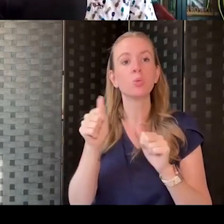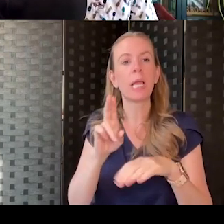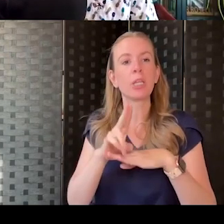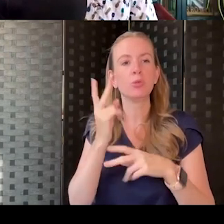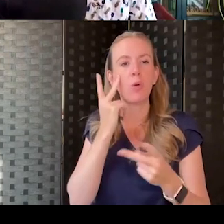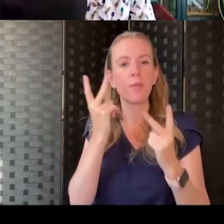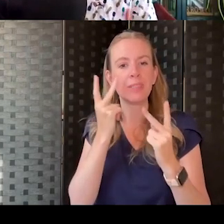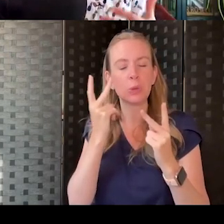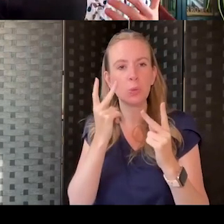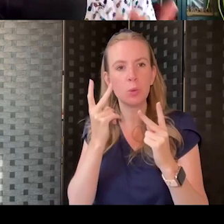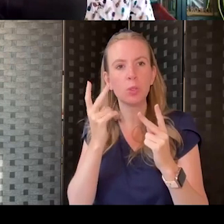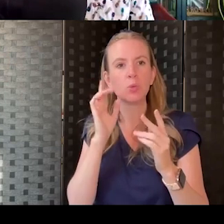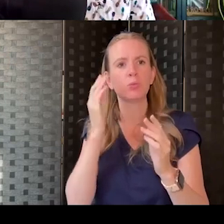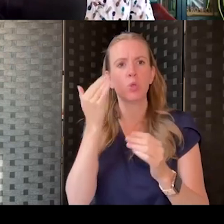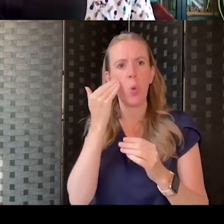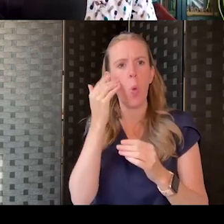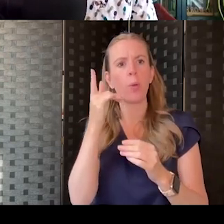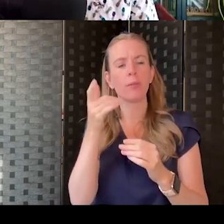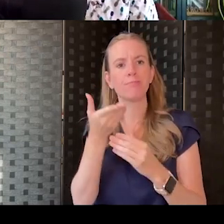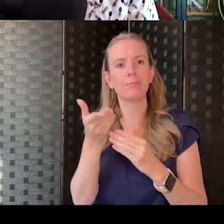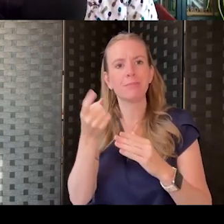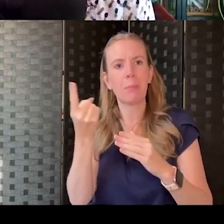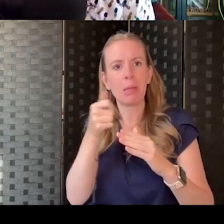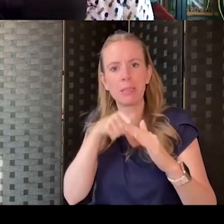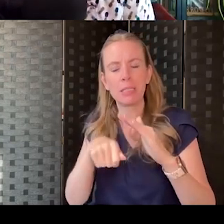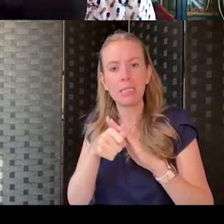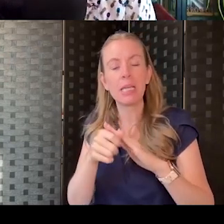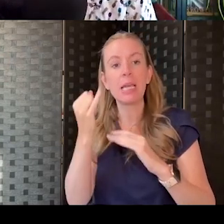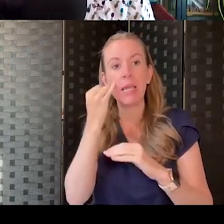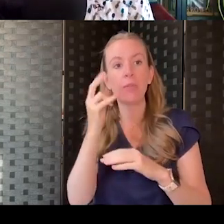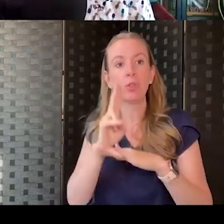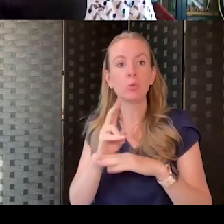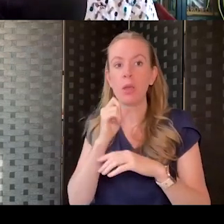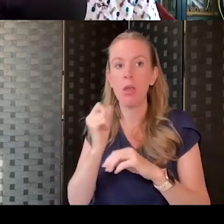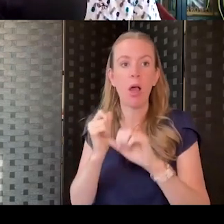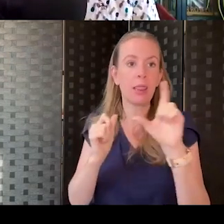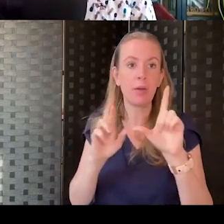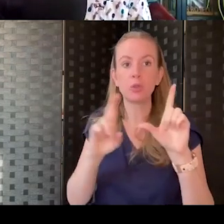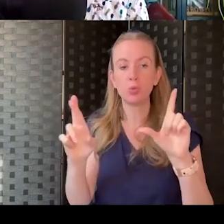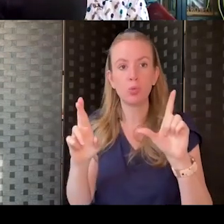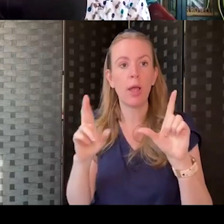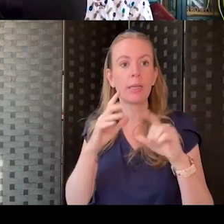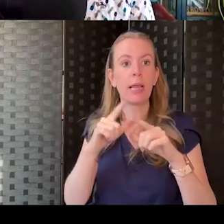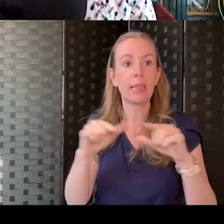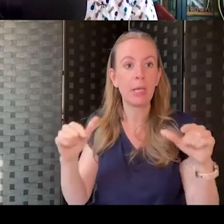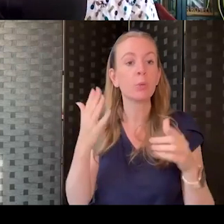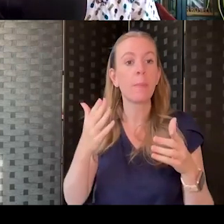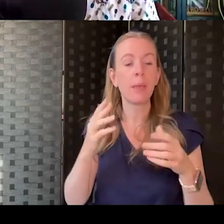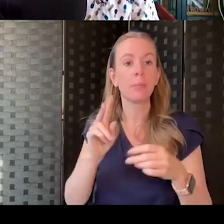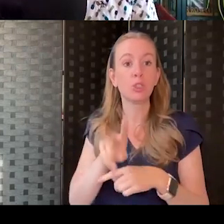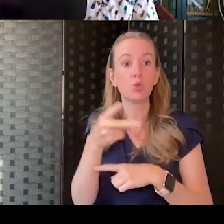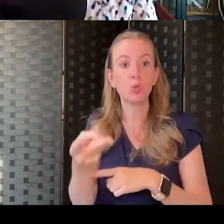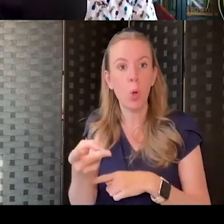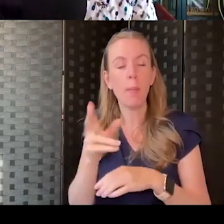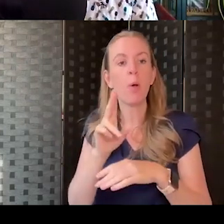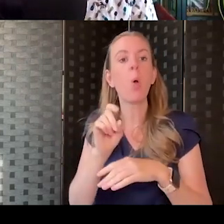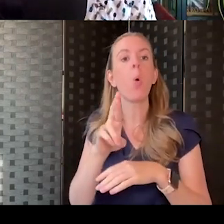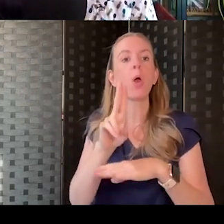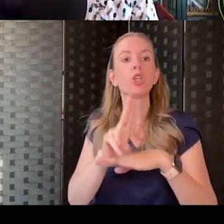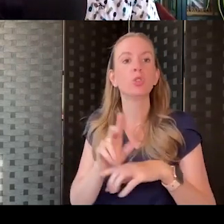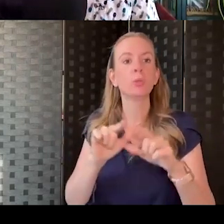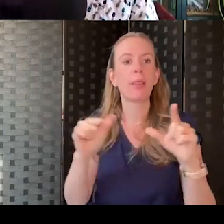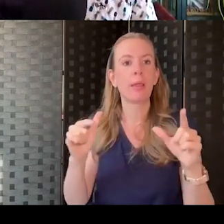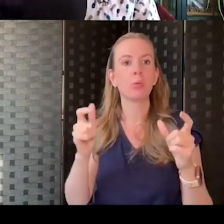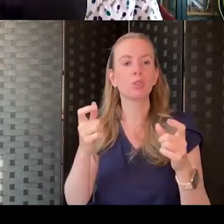hidden. If you use these for non-right to left languages, you may want to swap them. Although